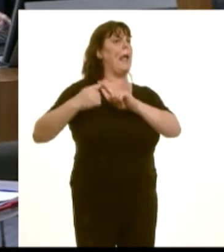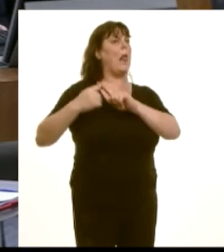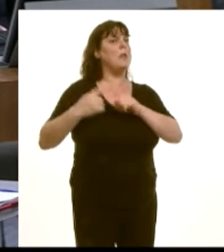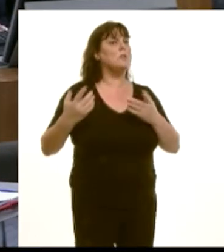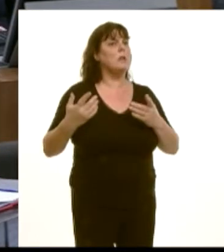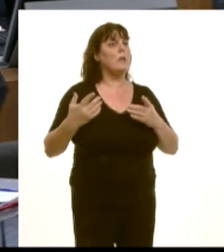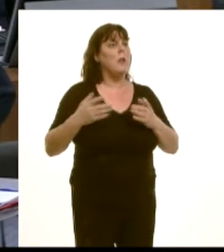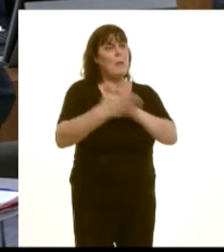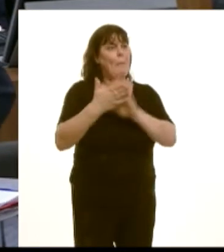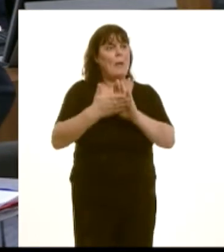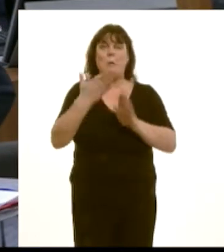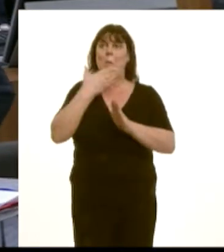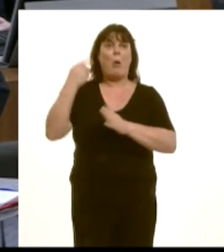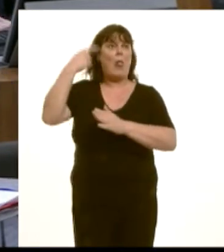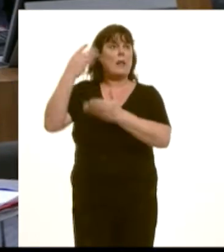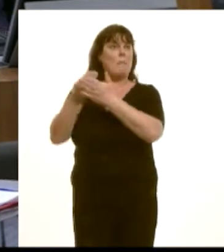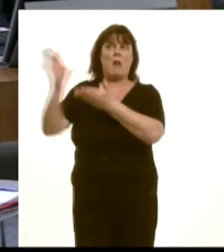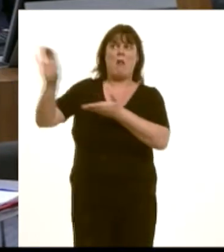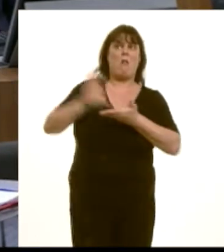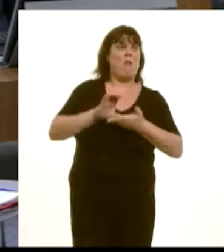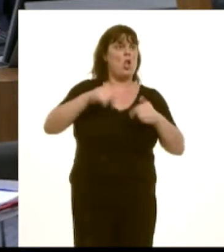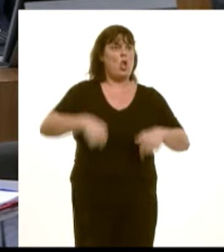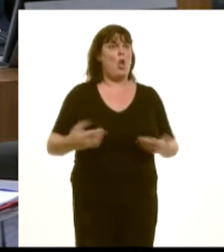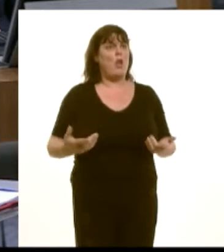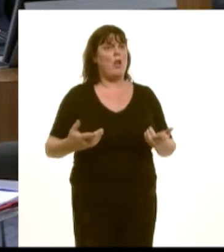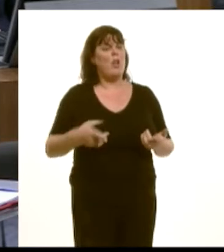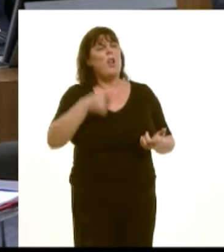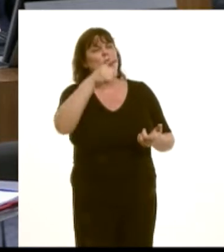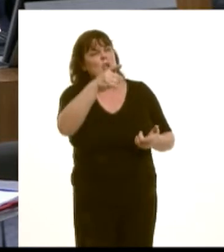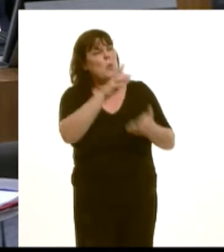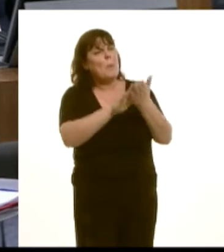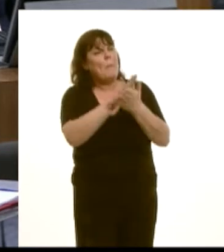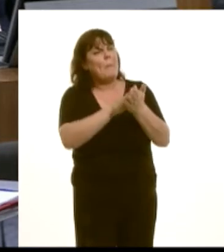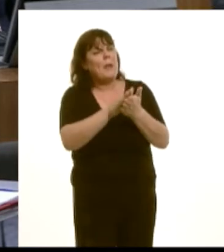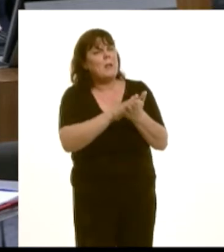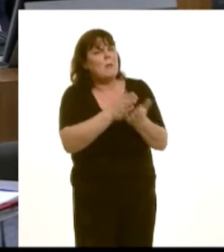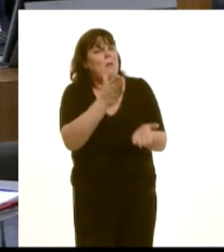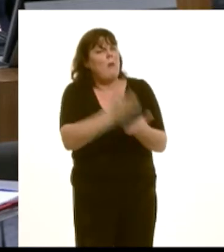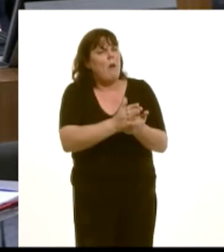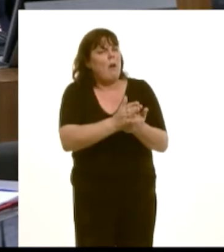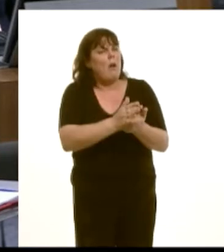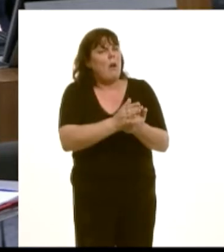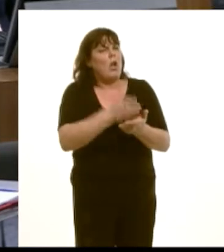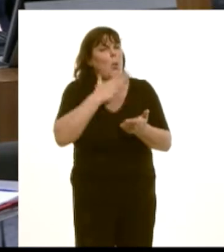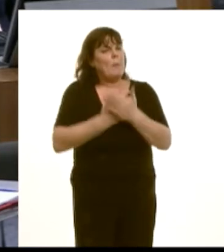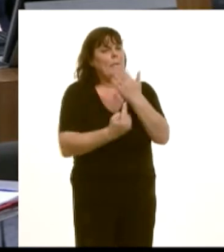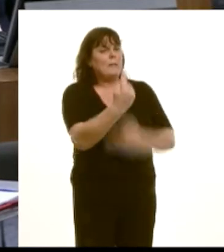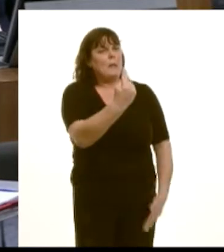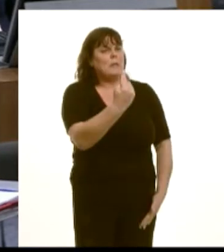penny to come from Westminster to the people of Wales. All she is really saying, to the astonishment of the people of Wales, is that she wants to be independent, but she still